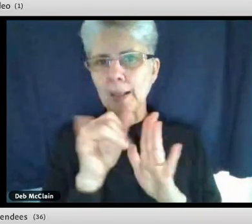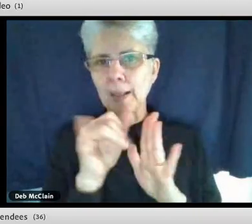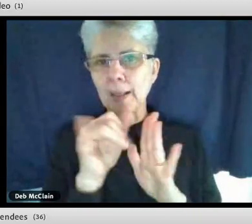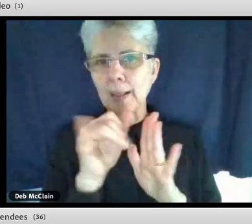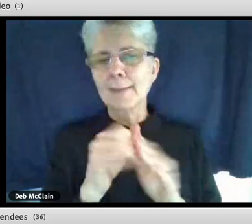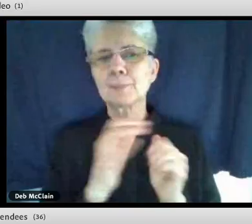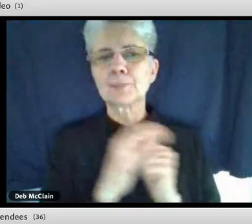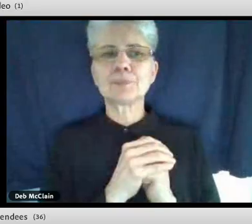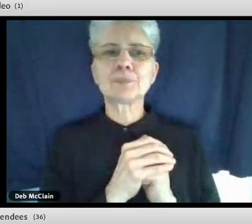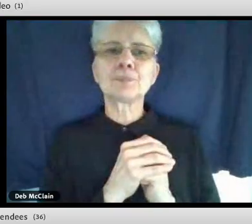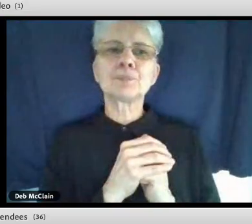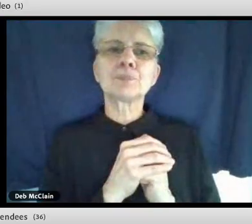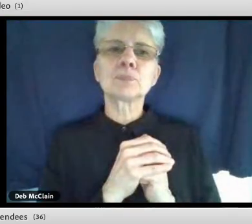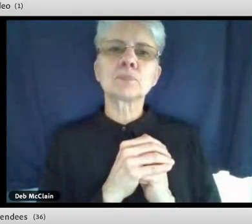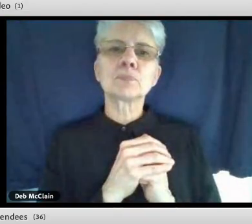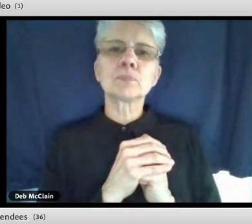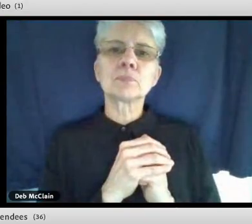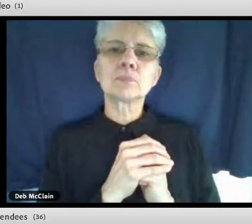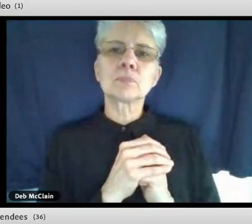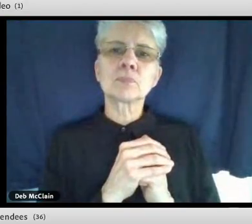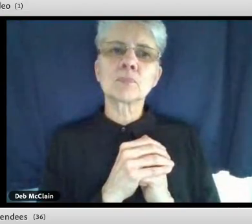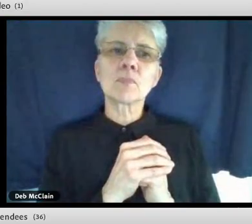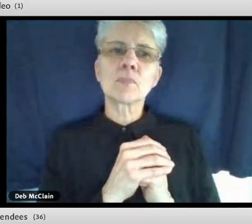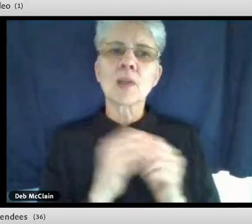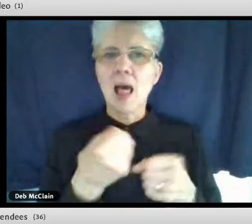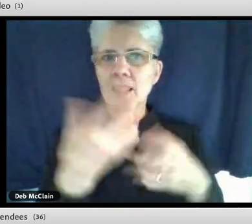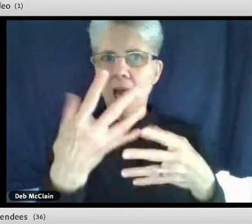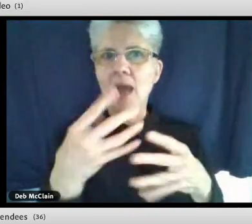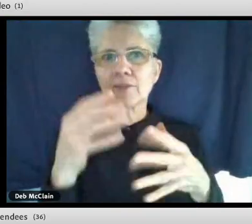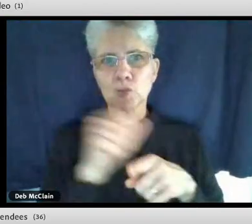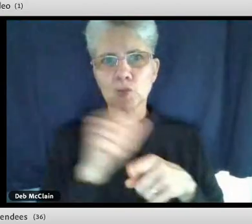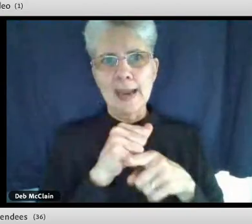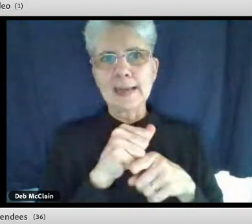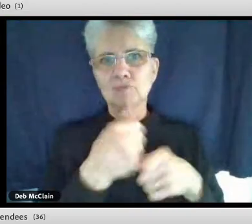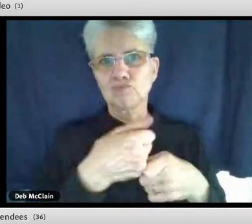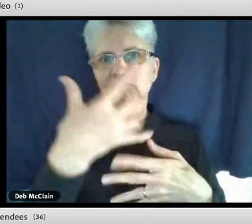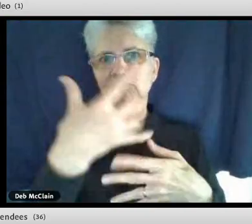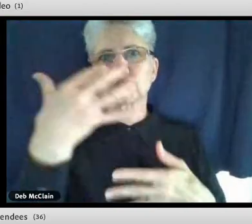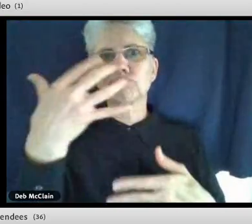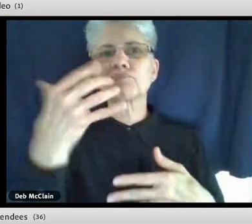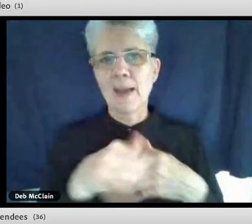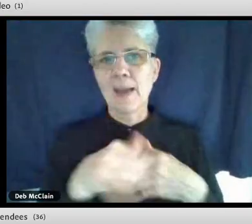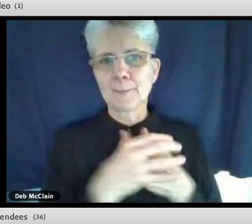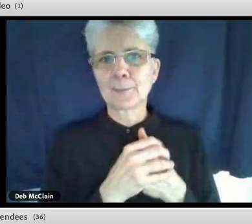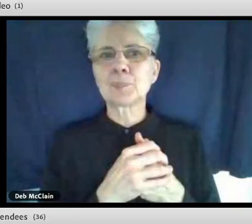things that are recorded or soon-to-be-recorded sites.